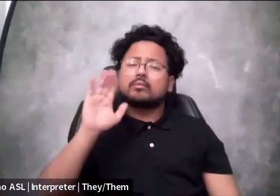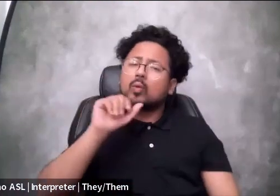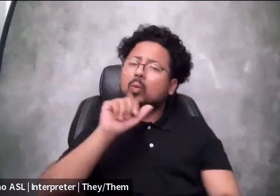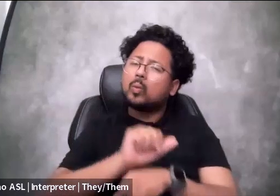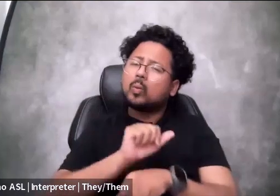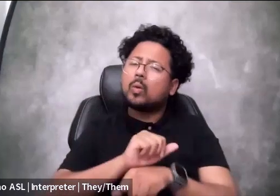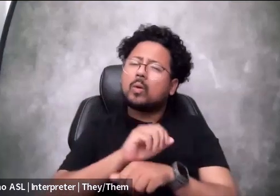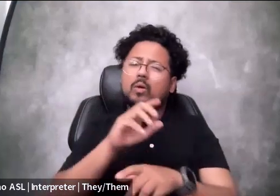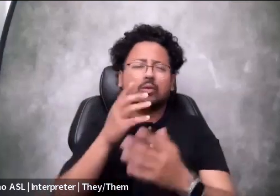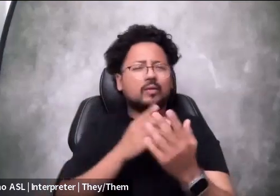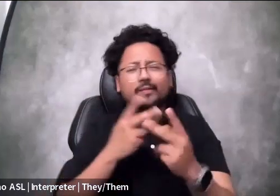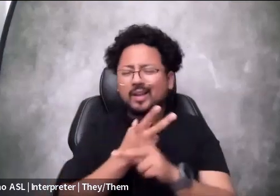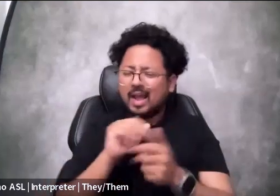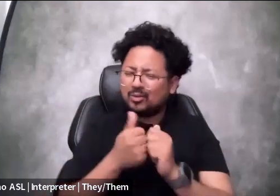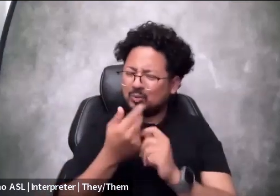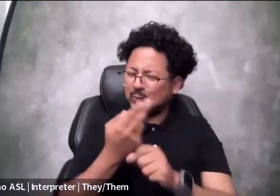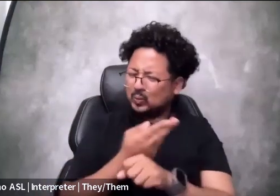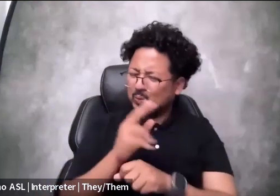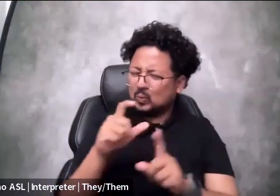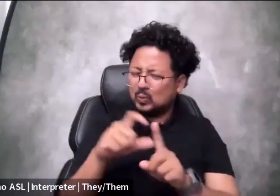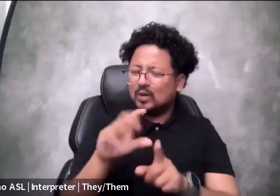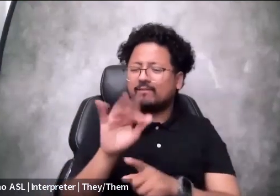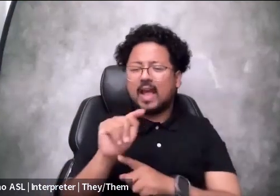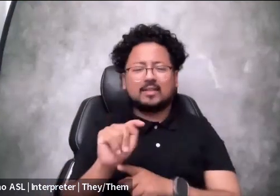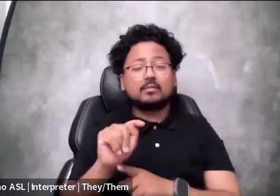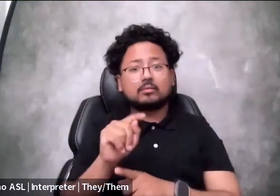stuff and around how to use the word fat. For folks who don't know NOLOSE is